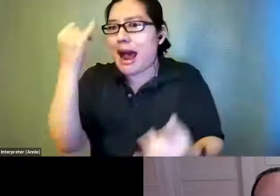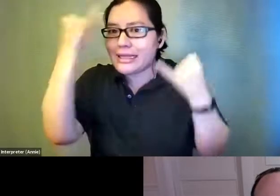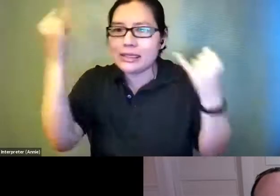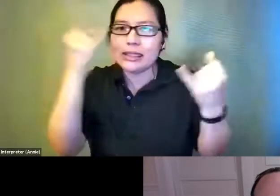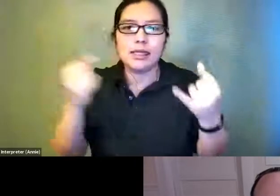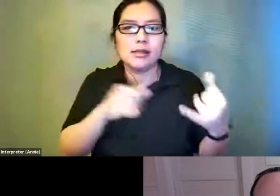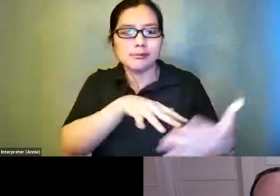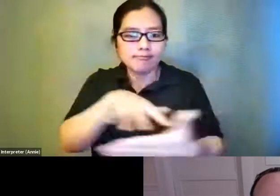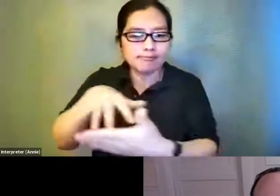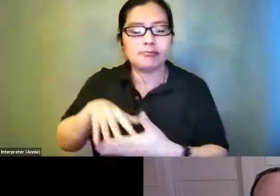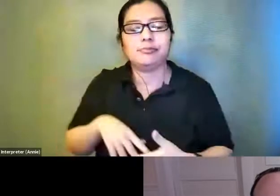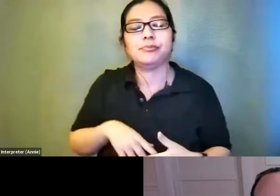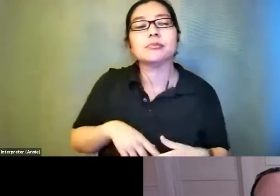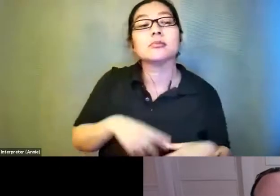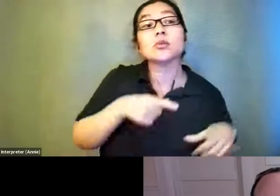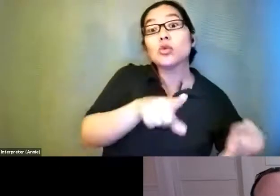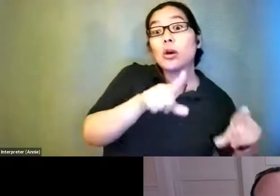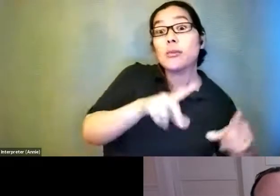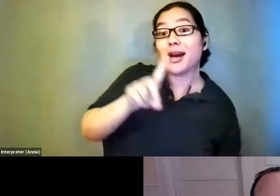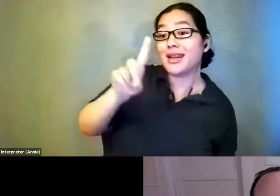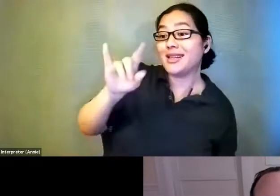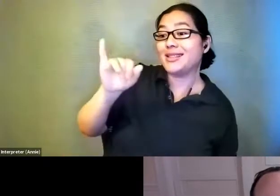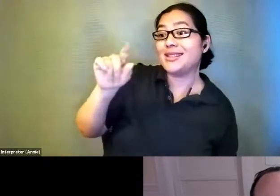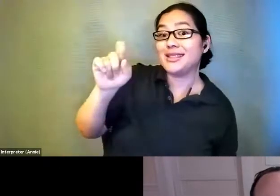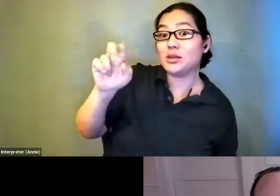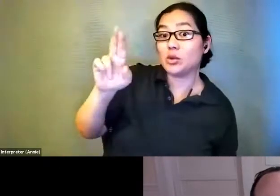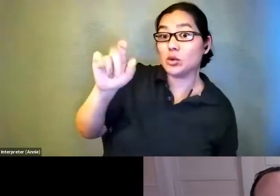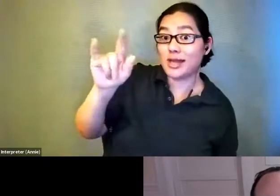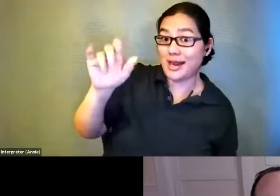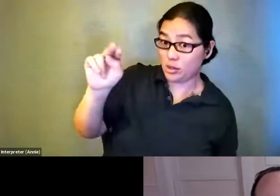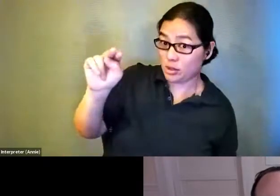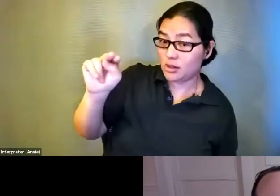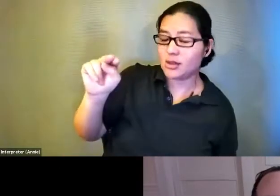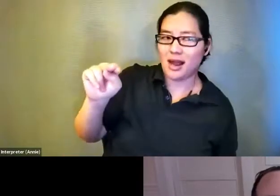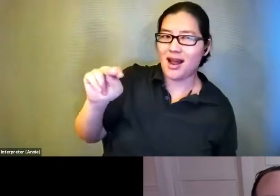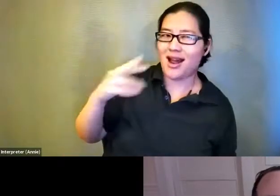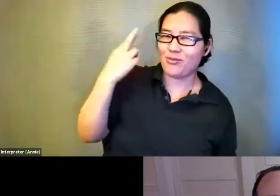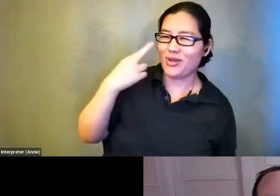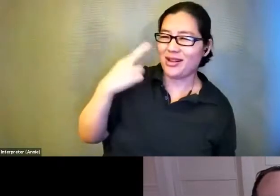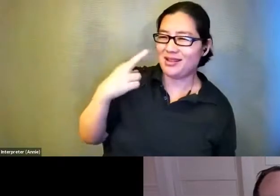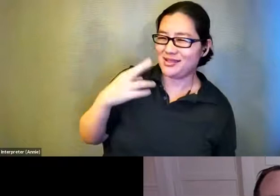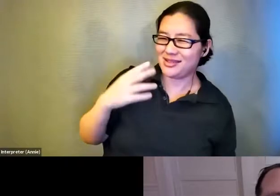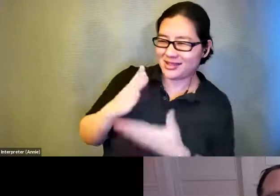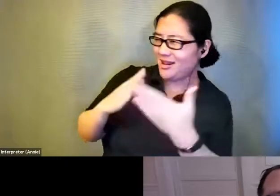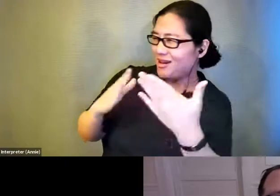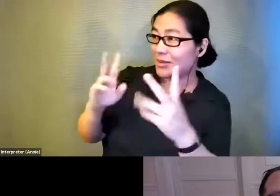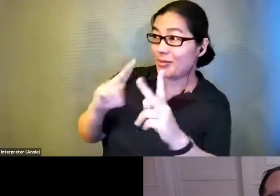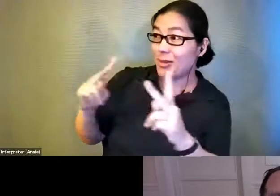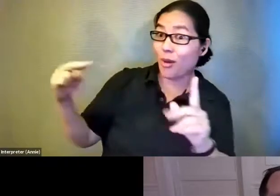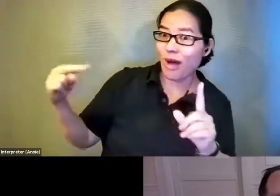dissertation that I was leaving audiences out and specifically my